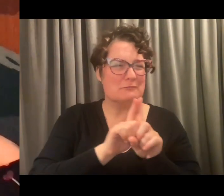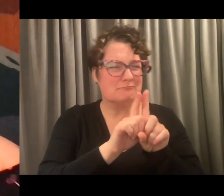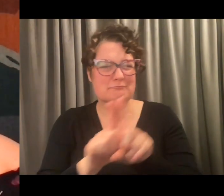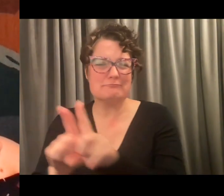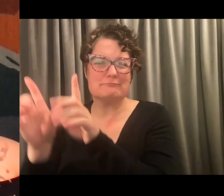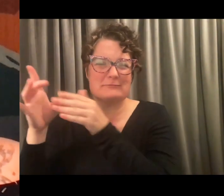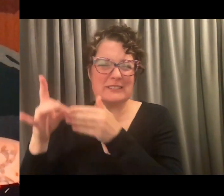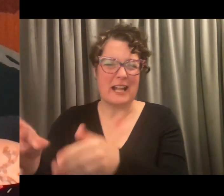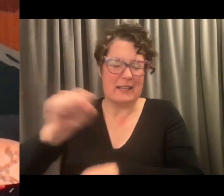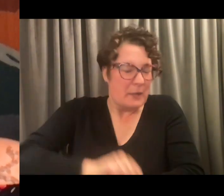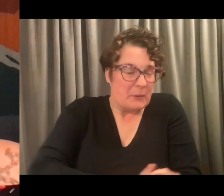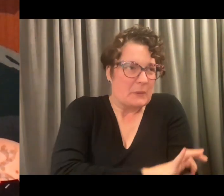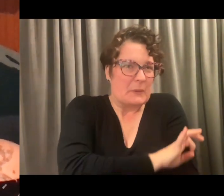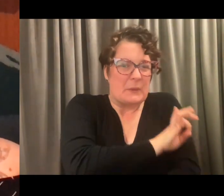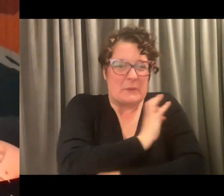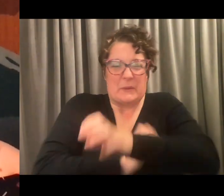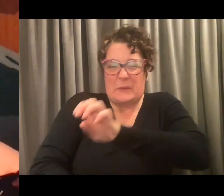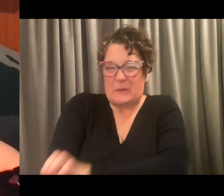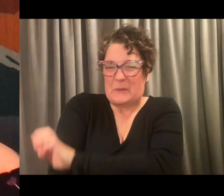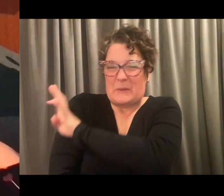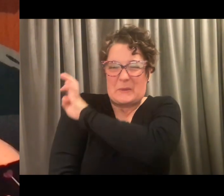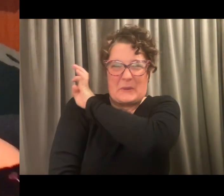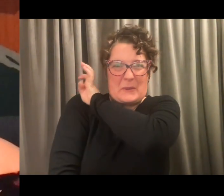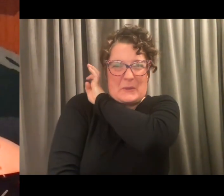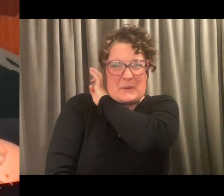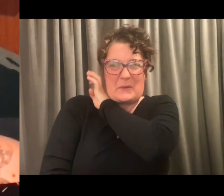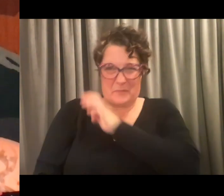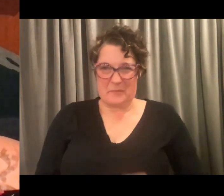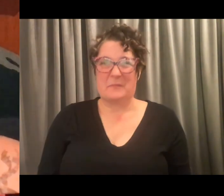There was a second ring right there inside of the great big golden ring,